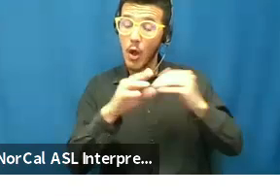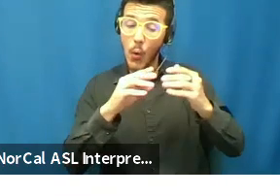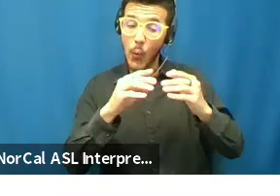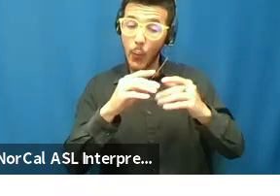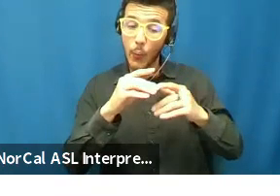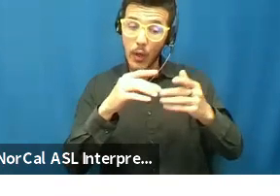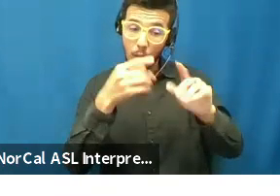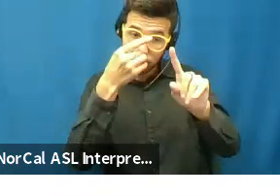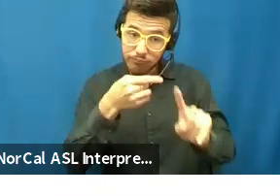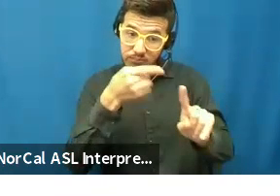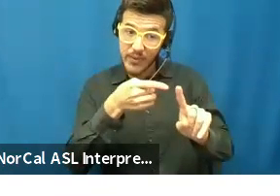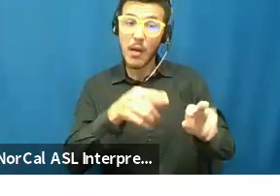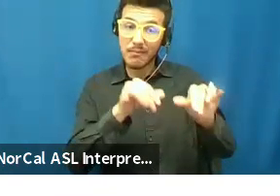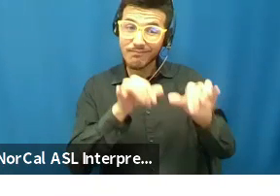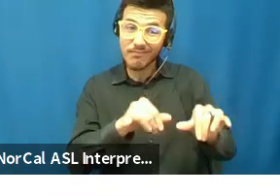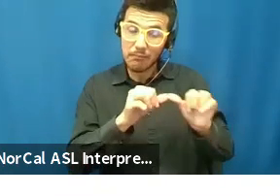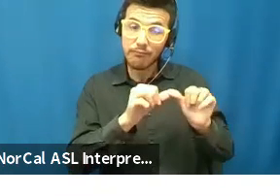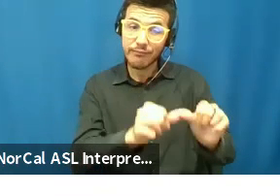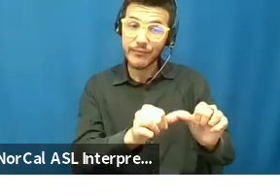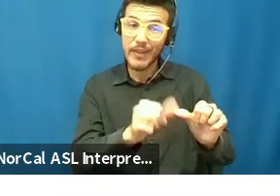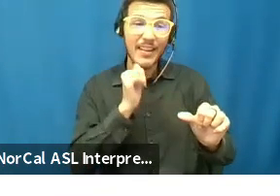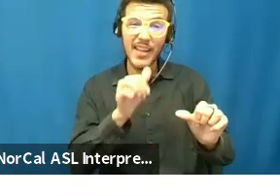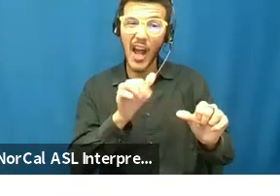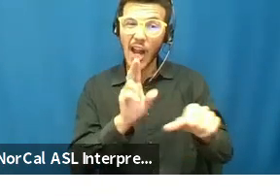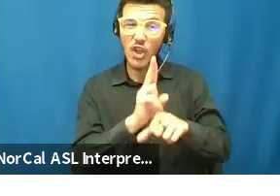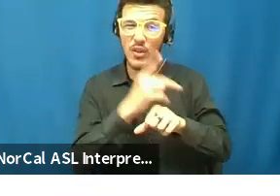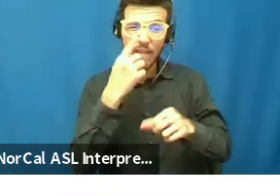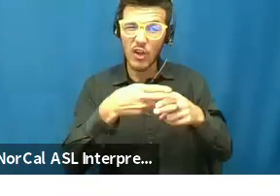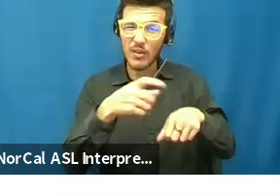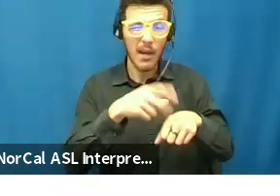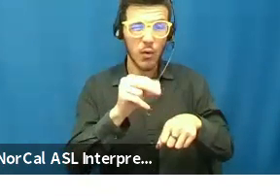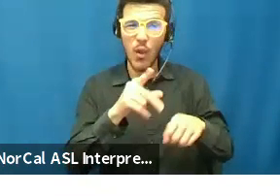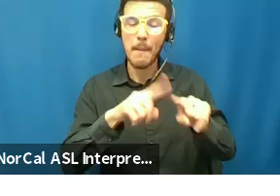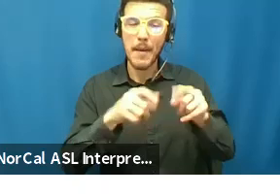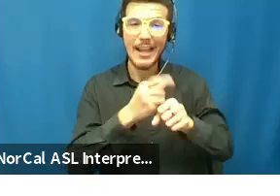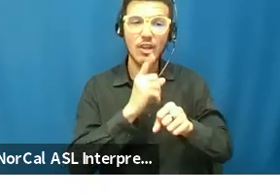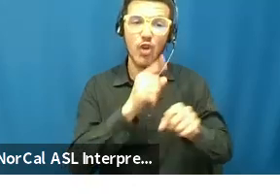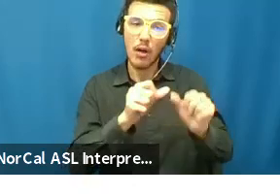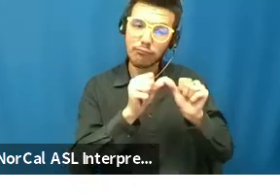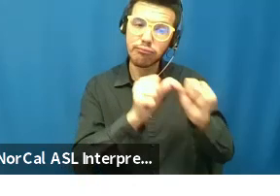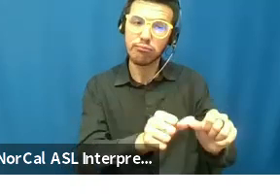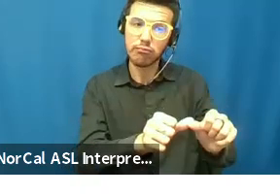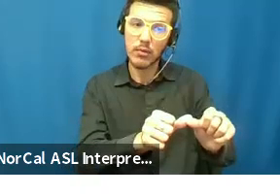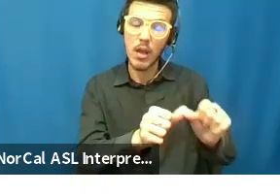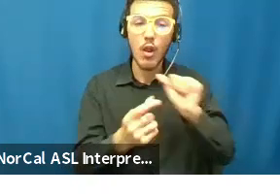and not just implemented for a short amount of time. So as one participant stated, leadership